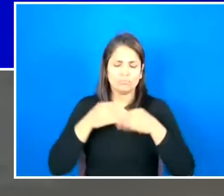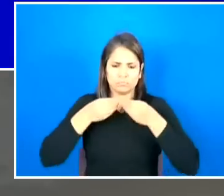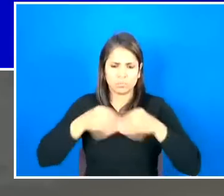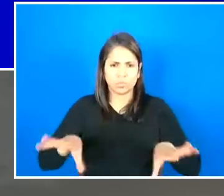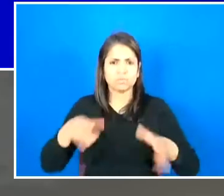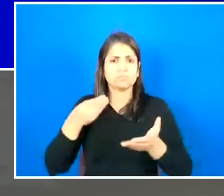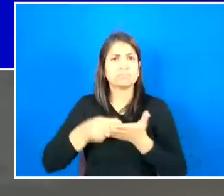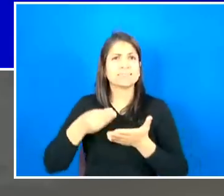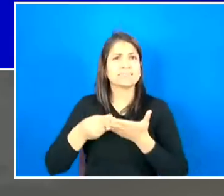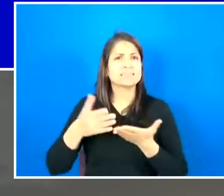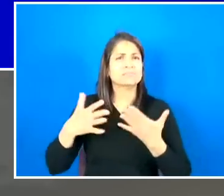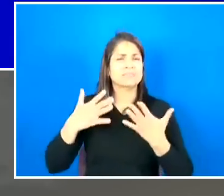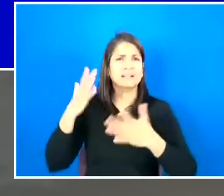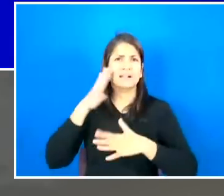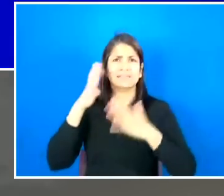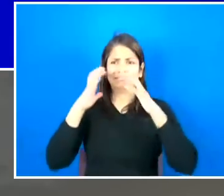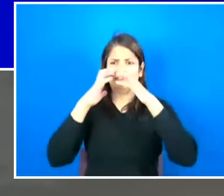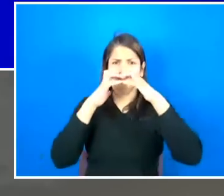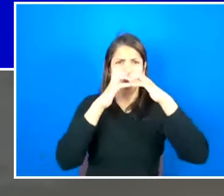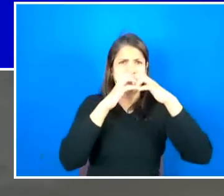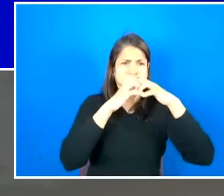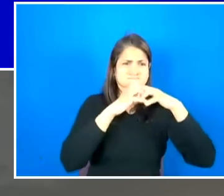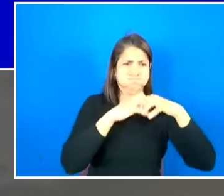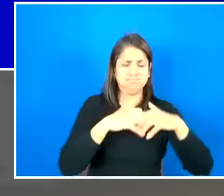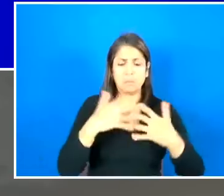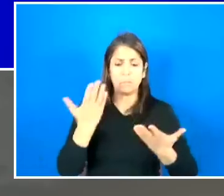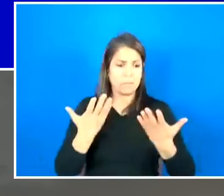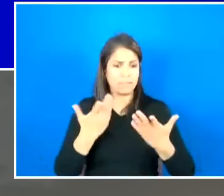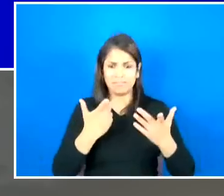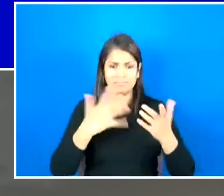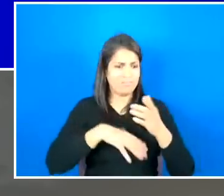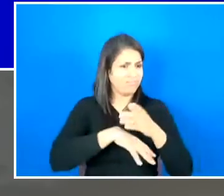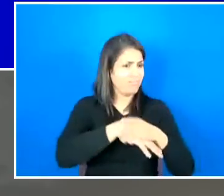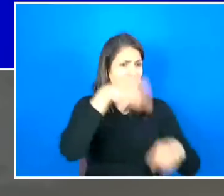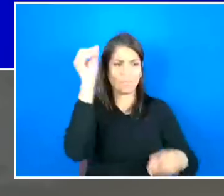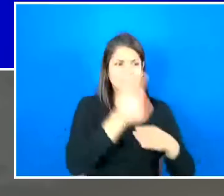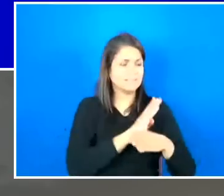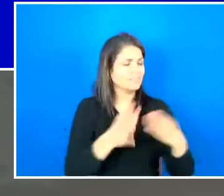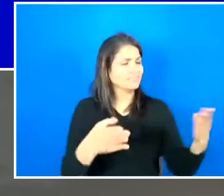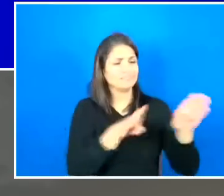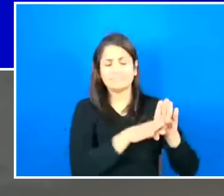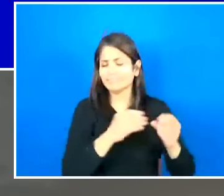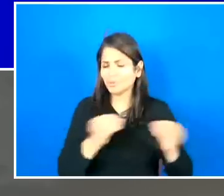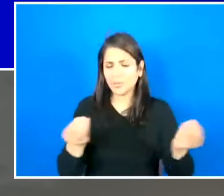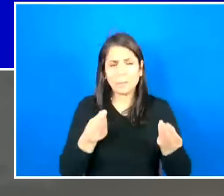GOI TNGO HBEARD FOR EVERYONE TO MAKE IT THROUGH, SO WE CANRE STRTA OUR ECONOMY AND I'M SURE BIGGER